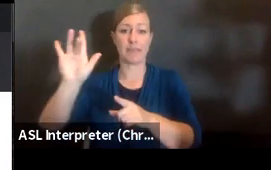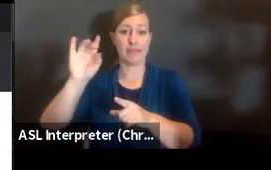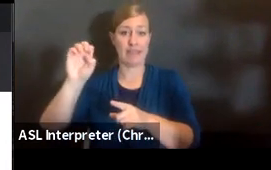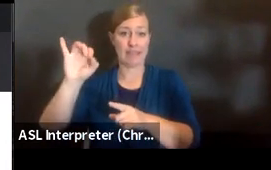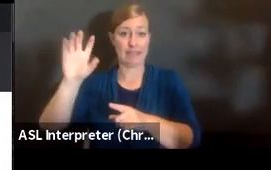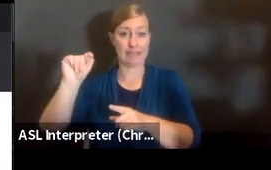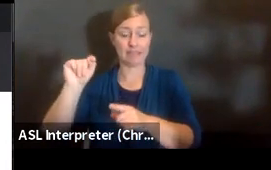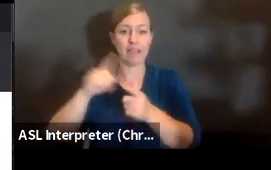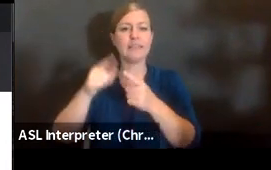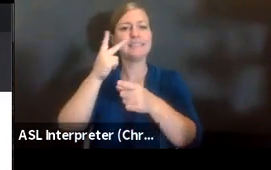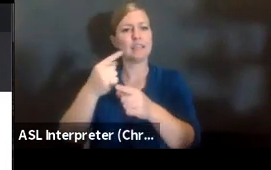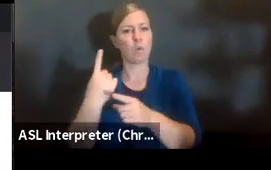Katherine Livick - ESD 112: And I see I have one response.